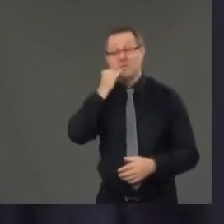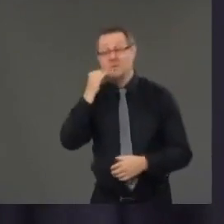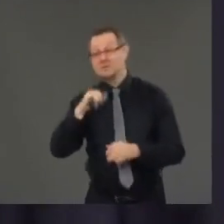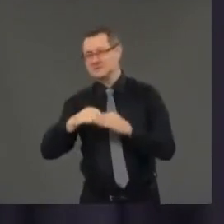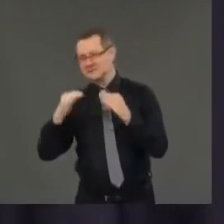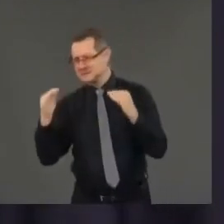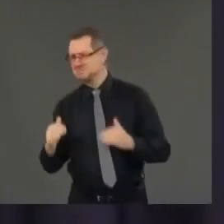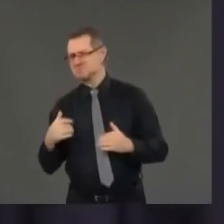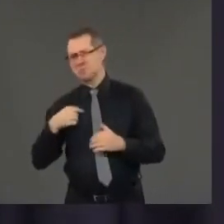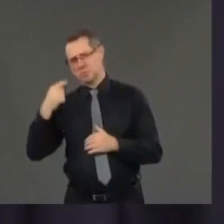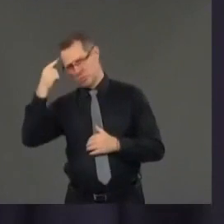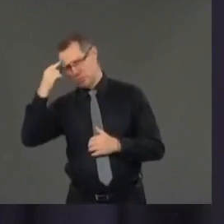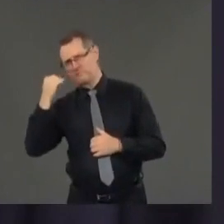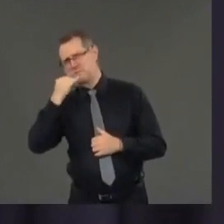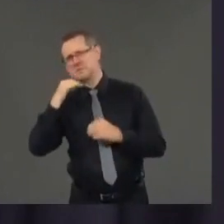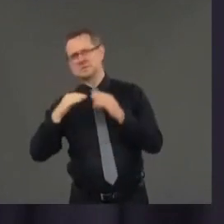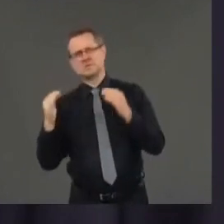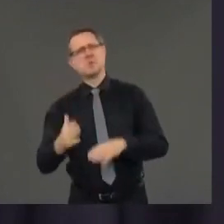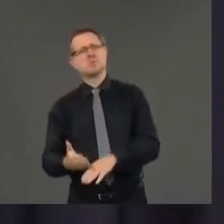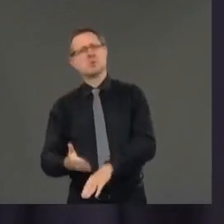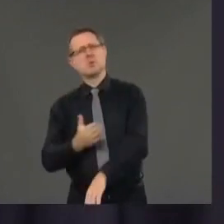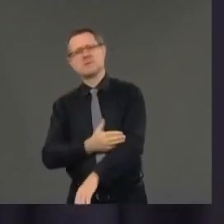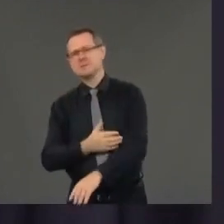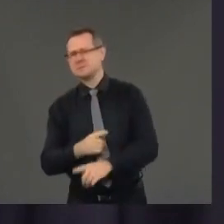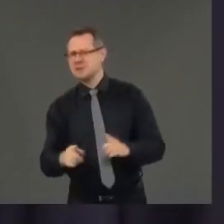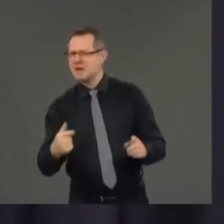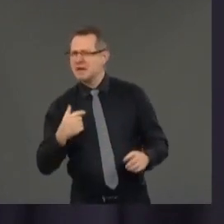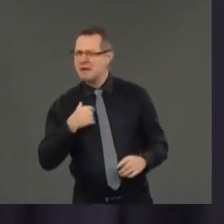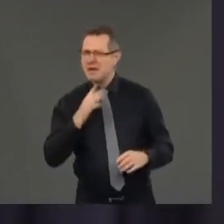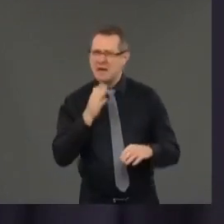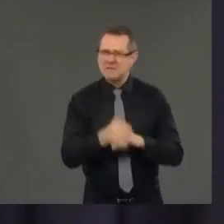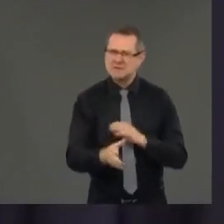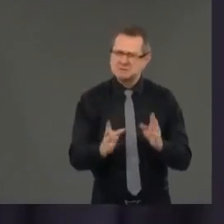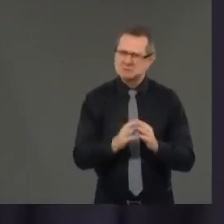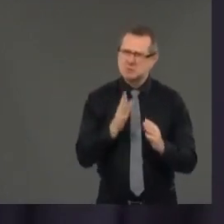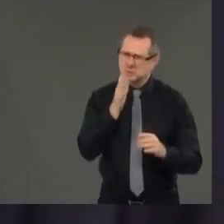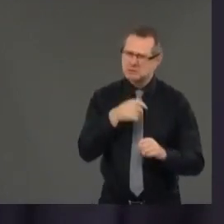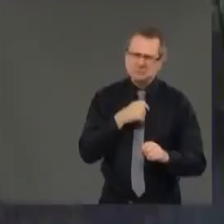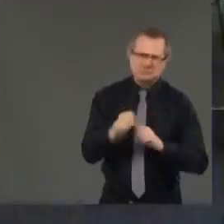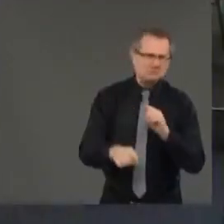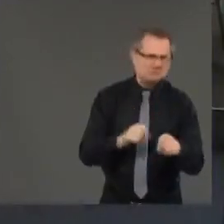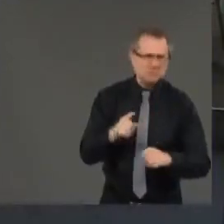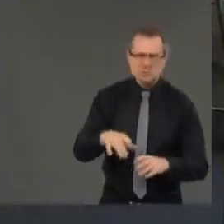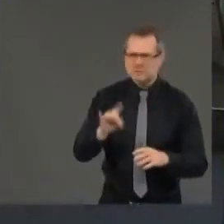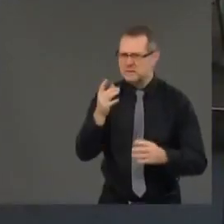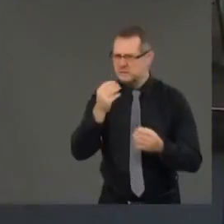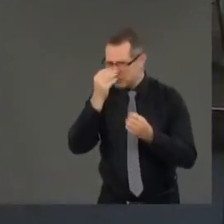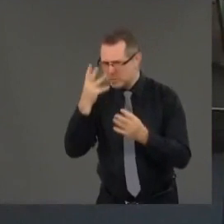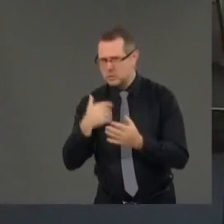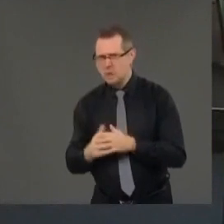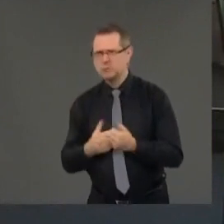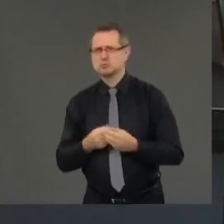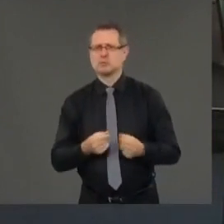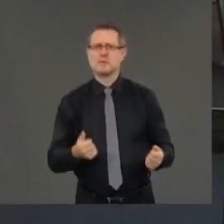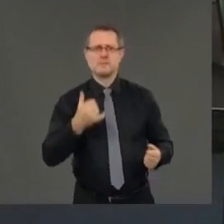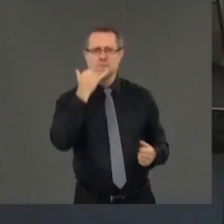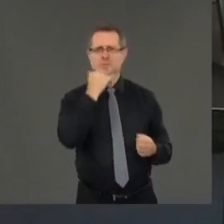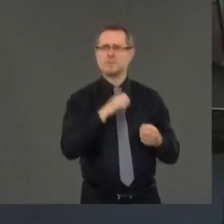TURN OVER. ON THE ISSUE OF THE PHONES, I ACTUALLY THOUGHT THE SYSTEM HAD GREATLY IMPROVED.